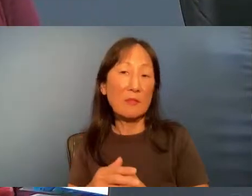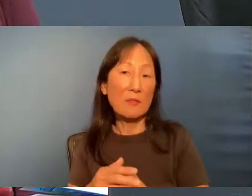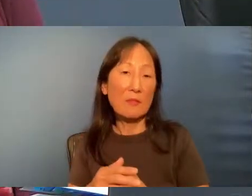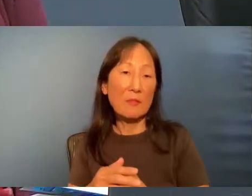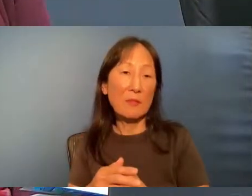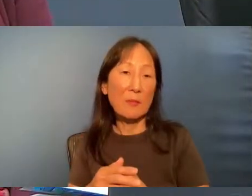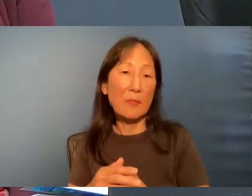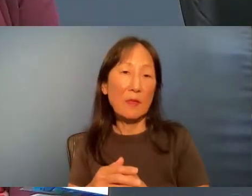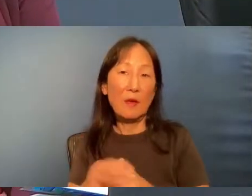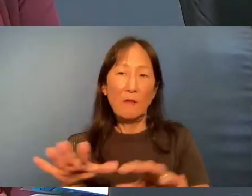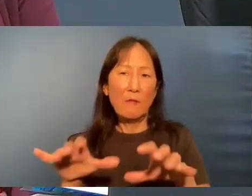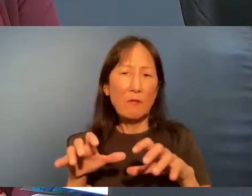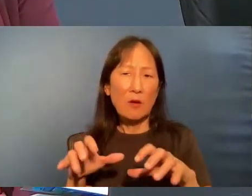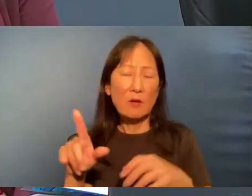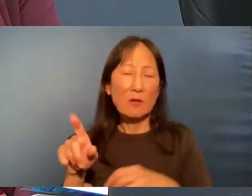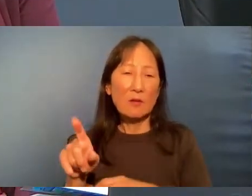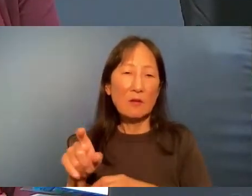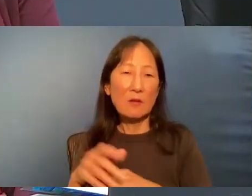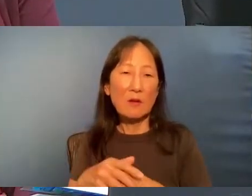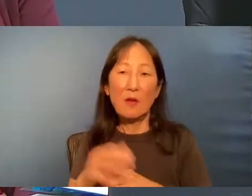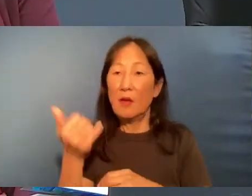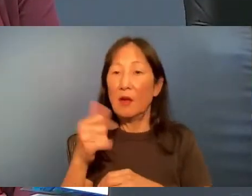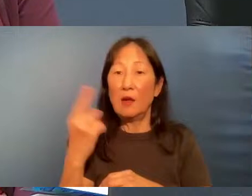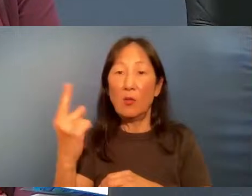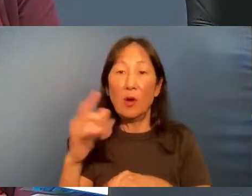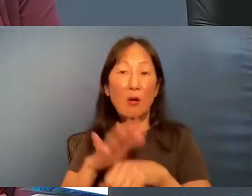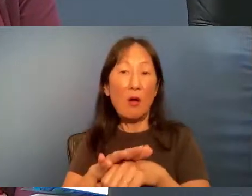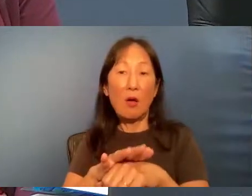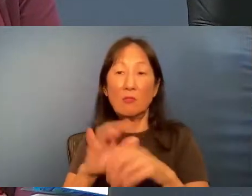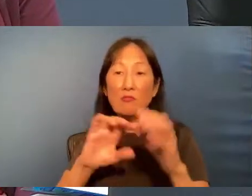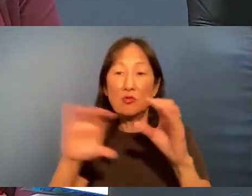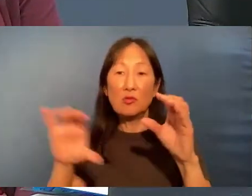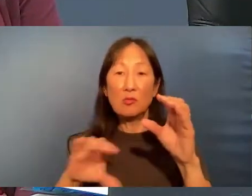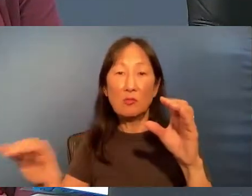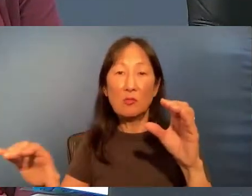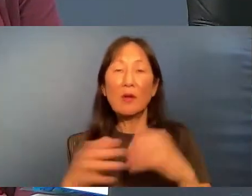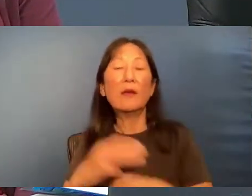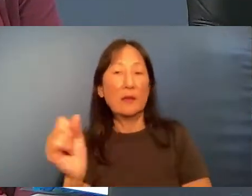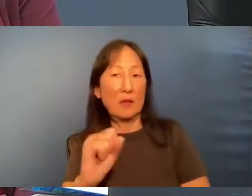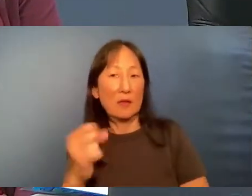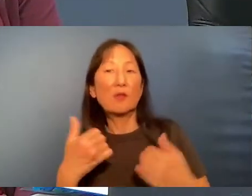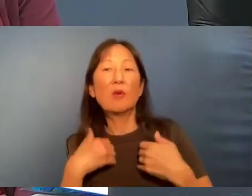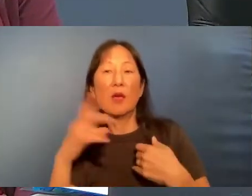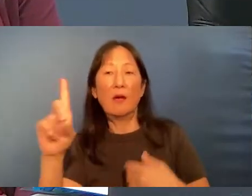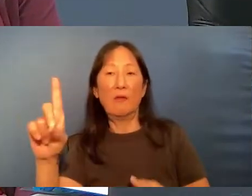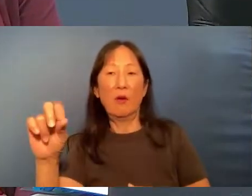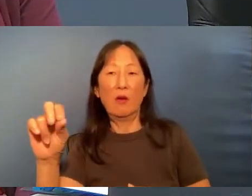Did it freeze ip? Is there anyone online? Yes, we have Donald Sakamoto online. Oh yes,